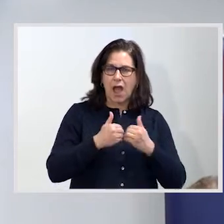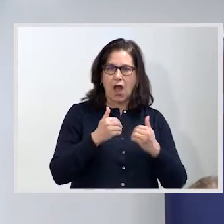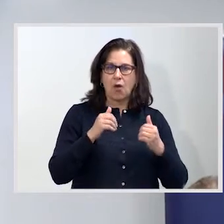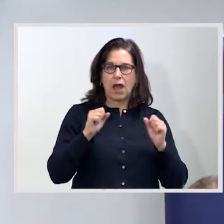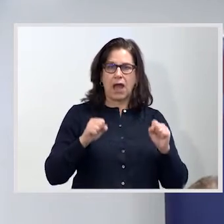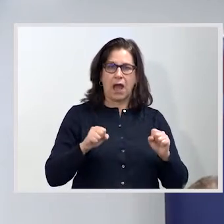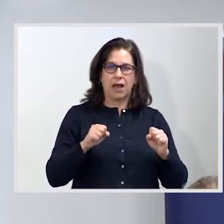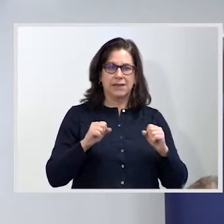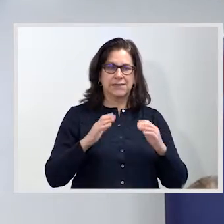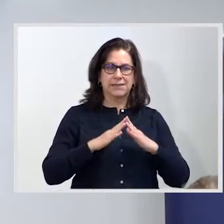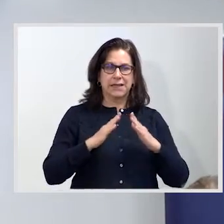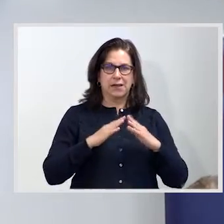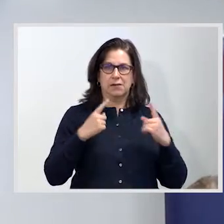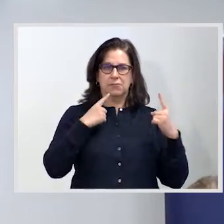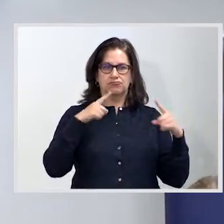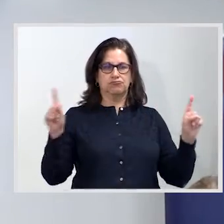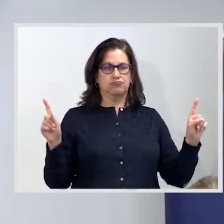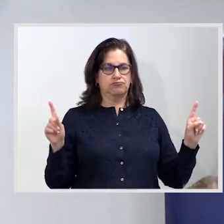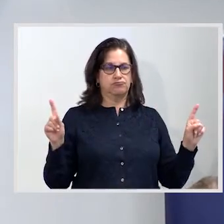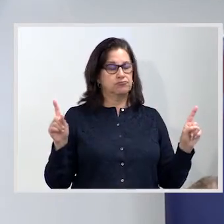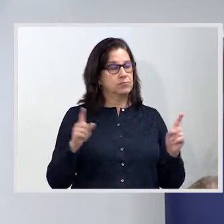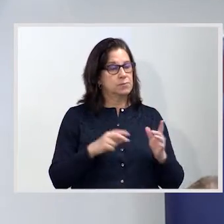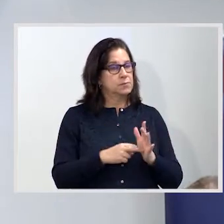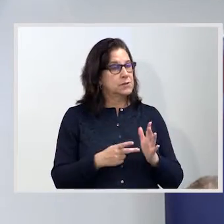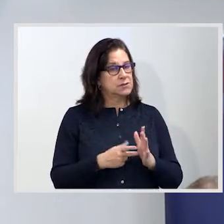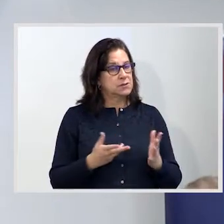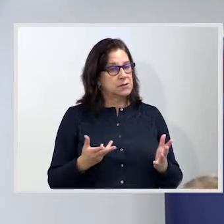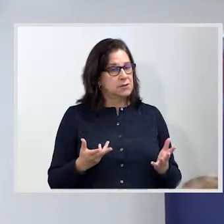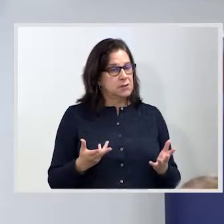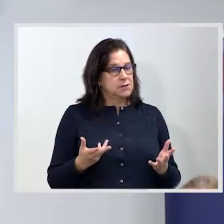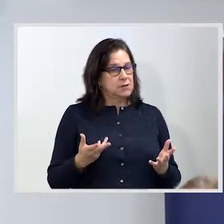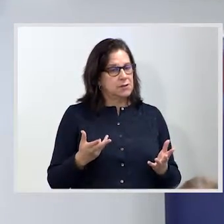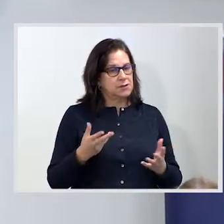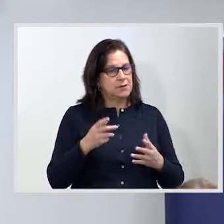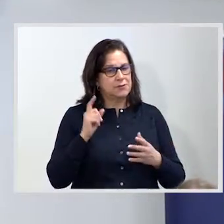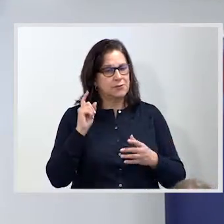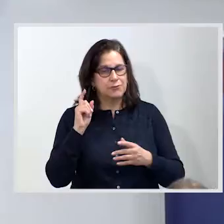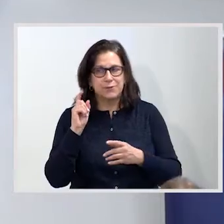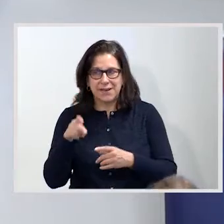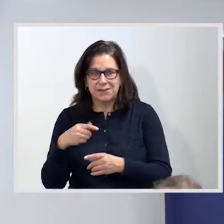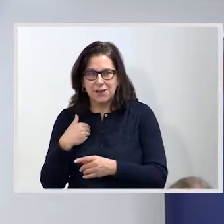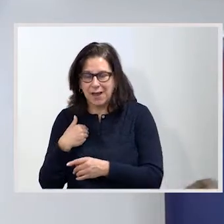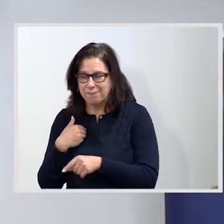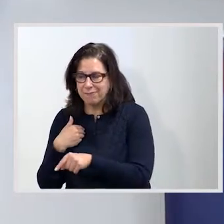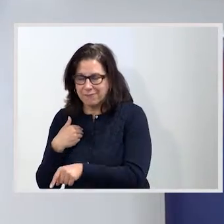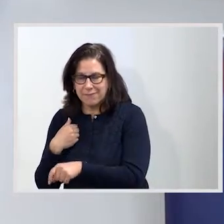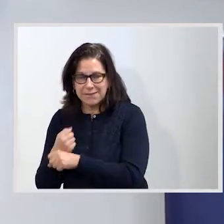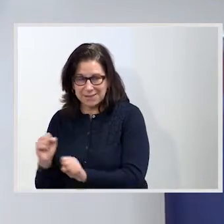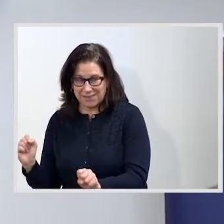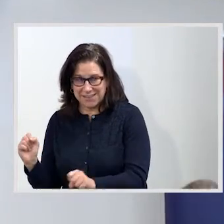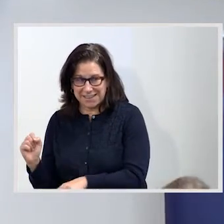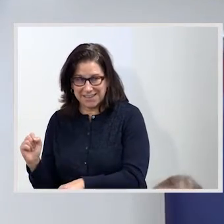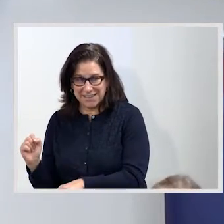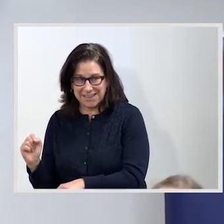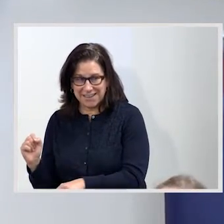SAFE CITY AND YOU MIGHT WANT TO SAY GOOD SCHOOLS AS WELL. AND SO WHAT I WOULD SAY WHEN YOU THINK ABOUT PUBLIC SAFETY, THINK